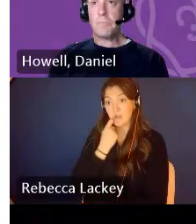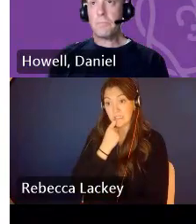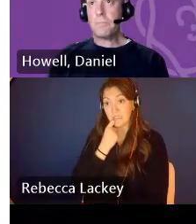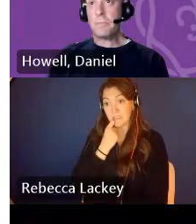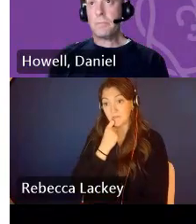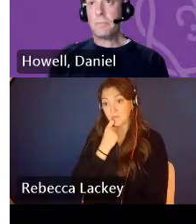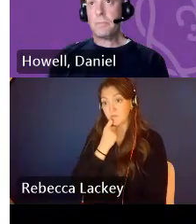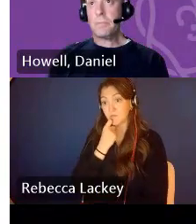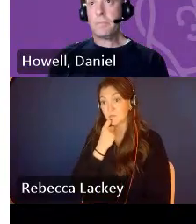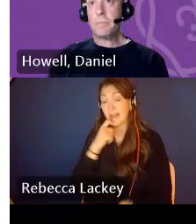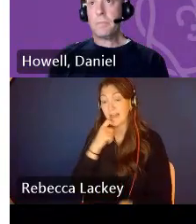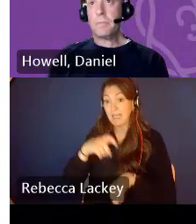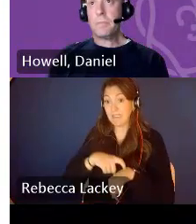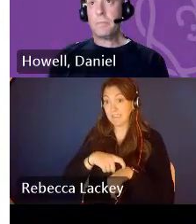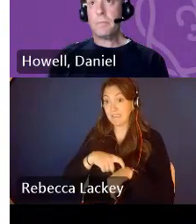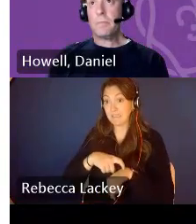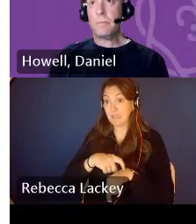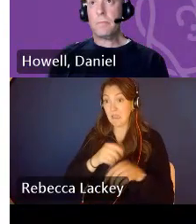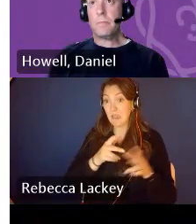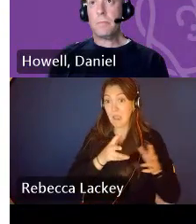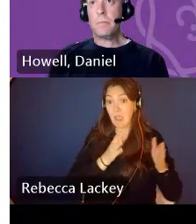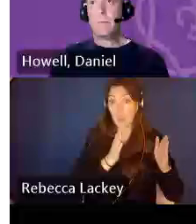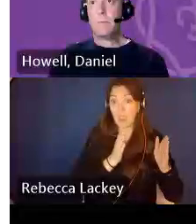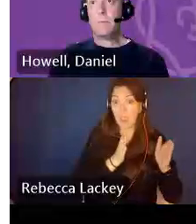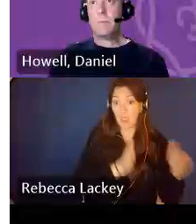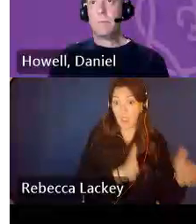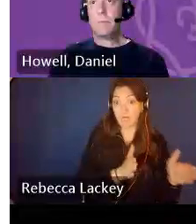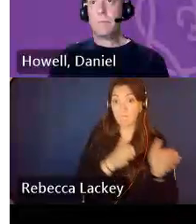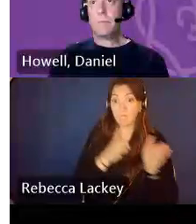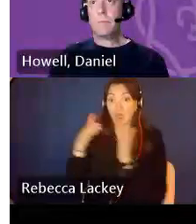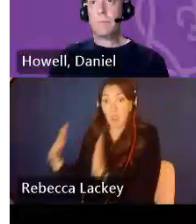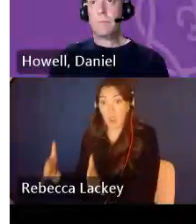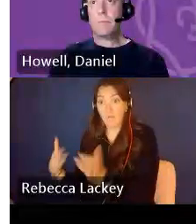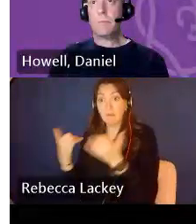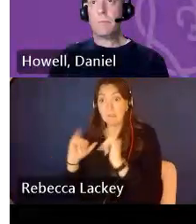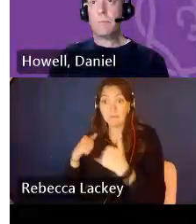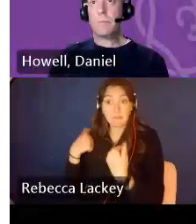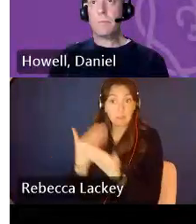was done half at a time so the traffic could still get to the offices. Why can't they be